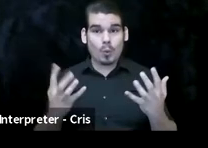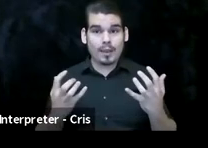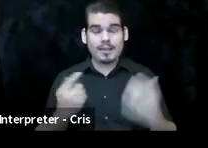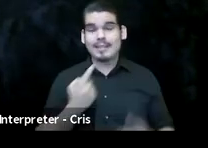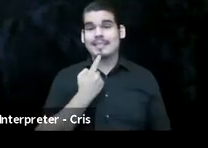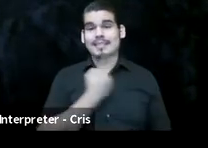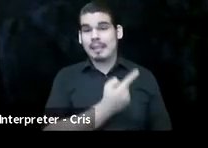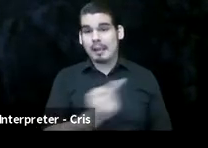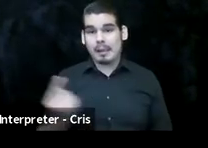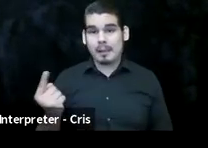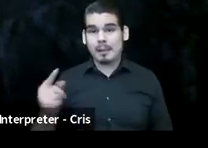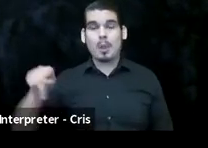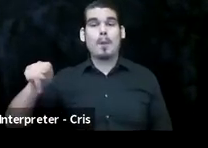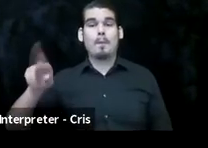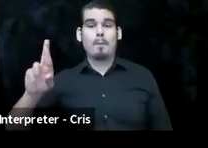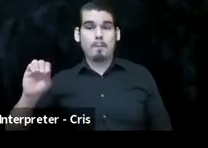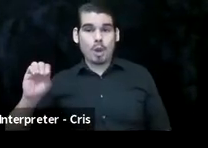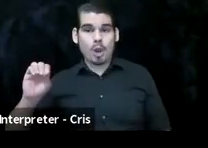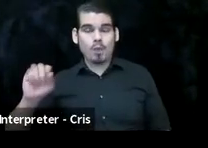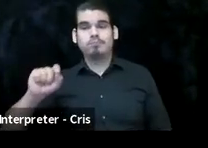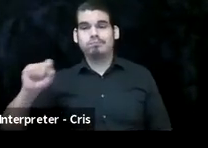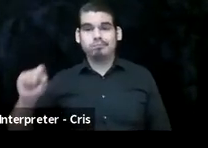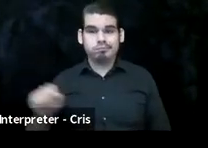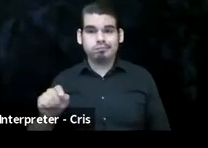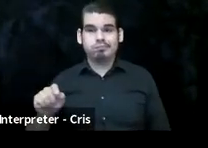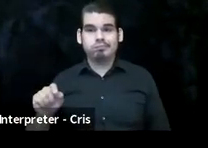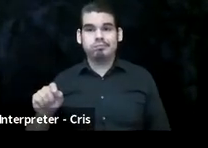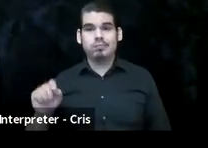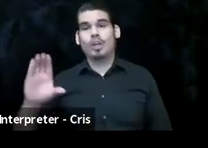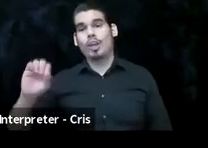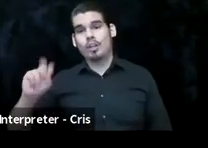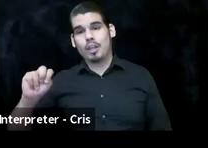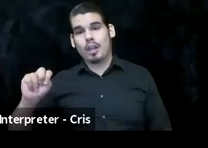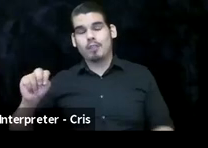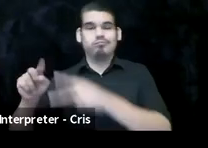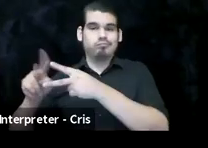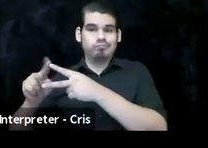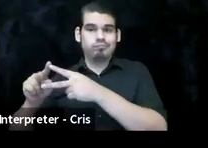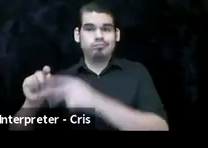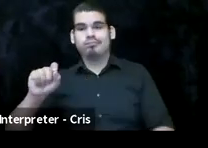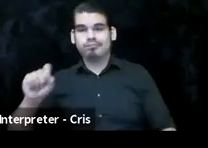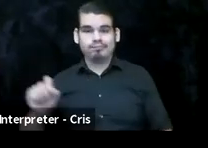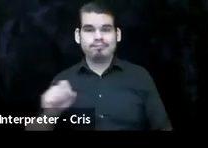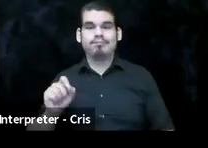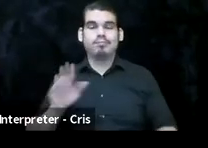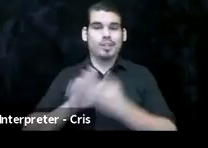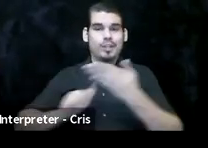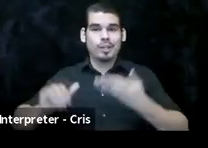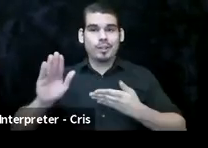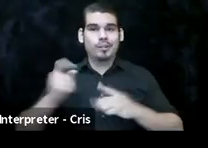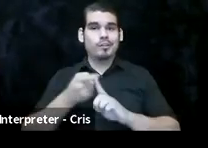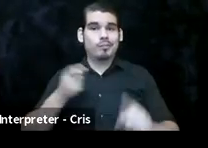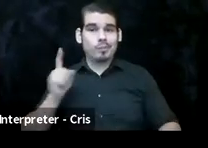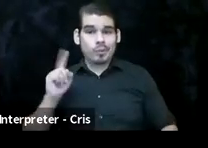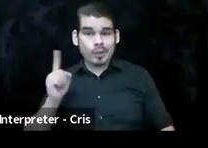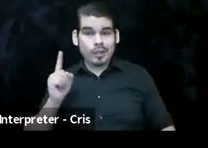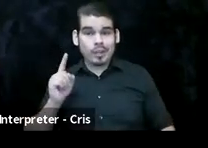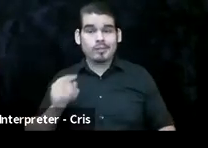Gerardo Chavez, RAD IX: And then we in line because everybody has everybody has their turn to speak, so please make sure that you're using cat responsibly.